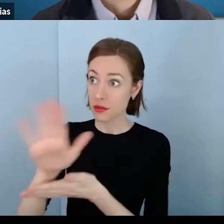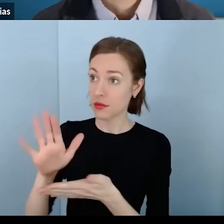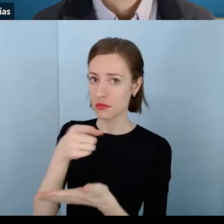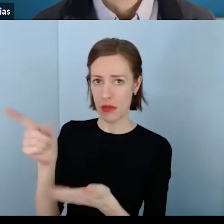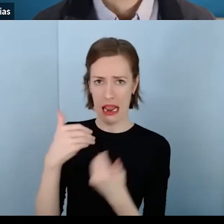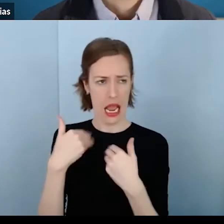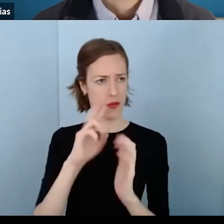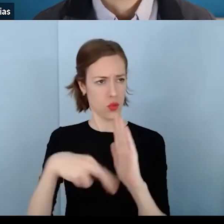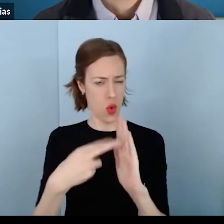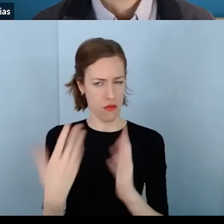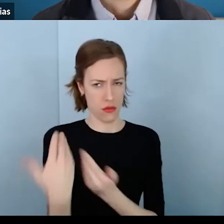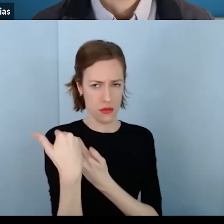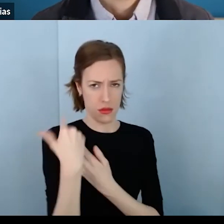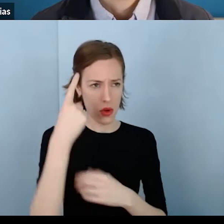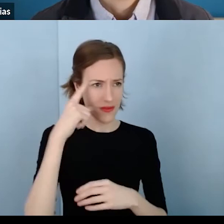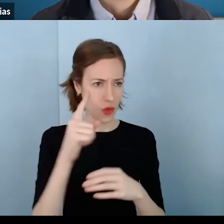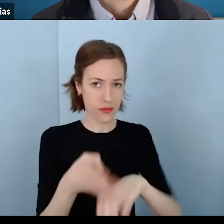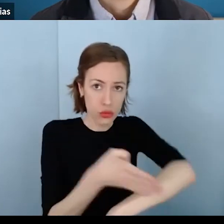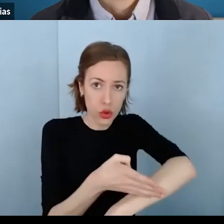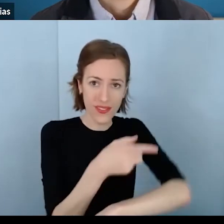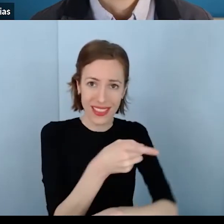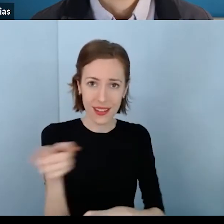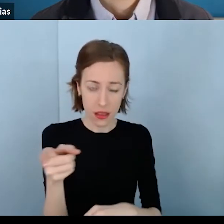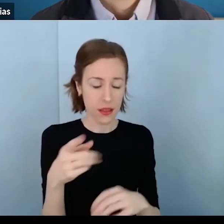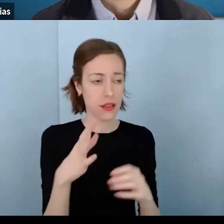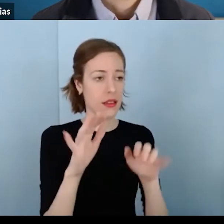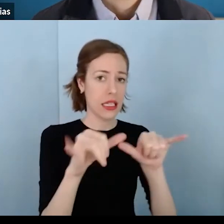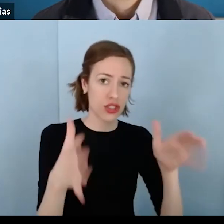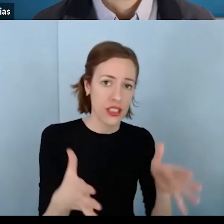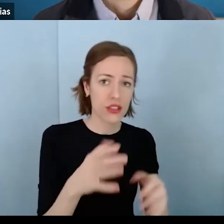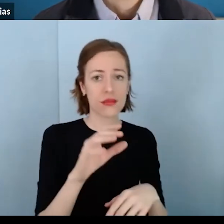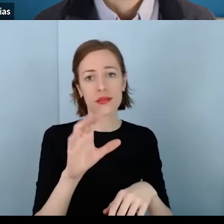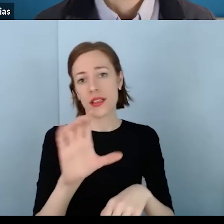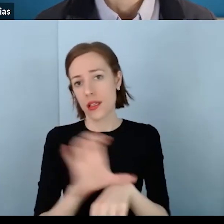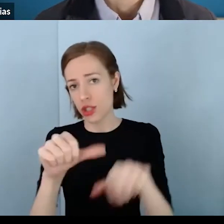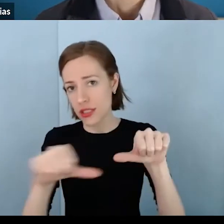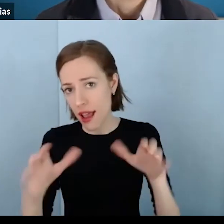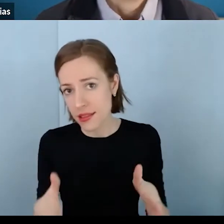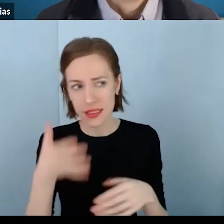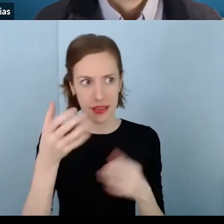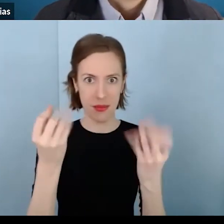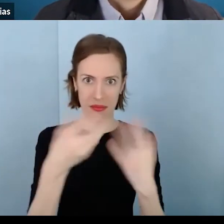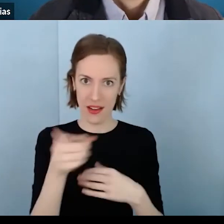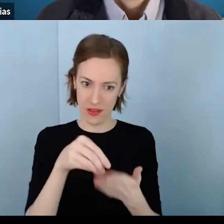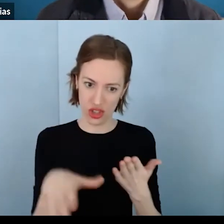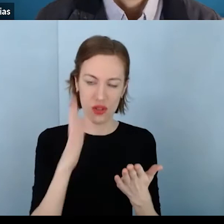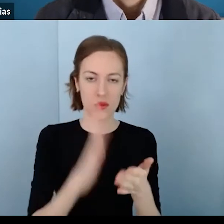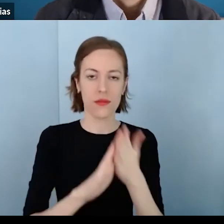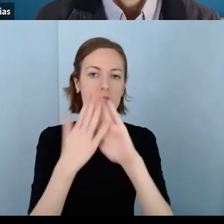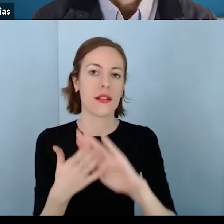After all, many students will be featured designers of these algorithms.